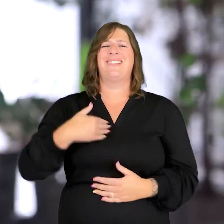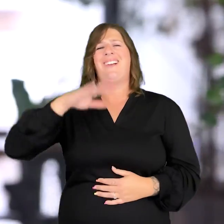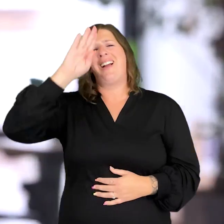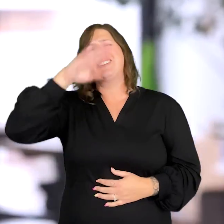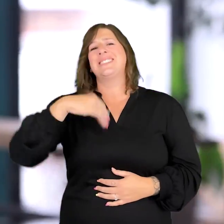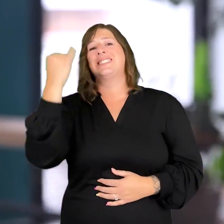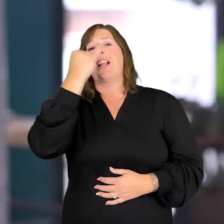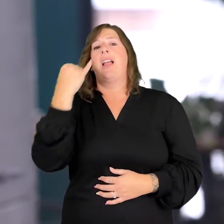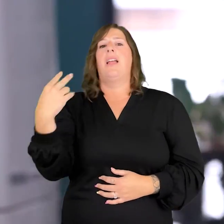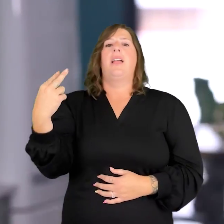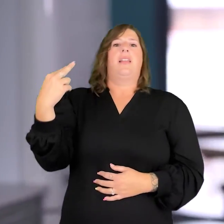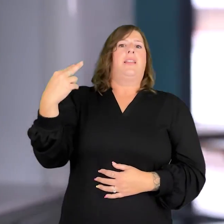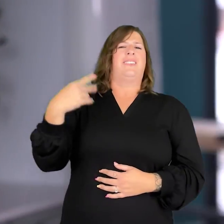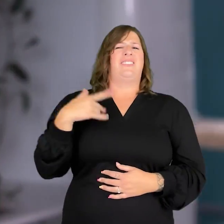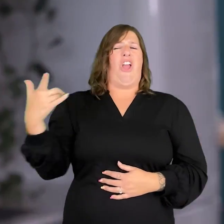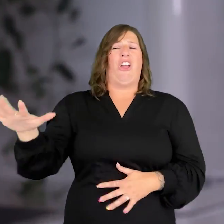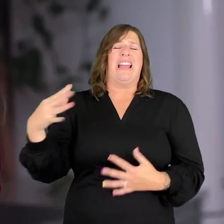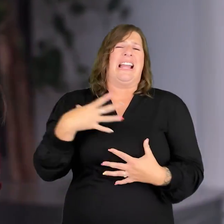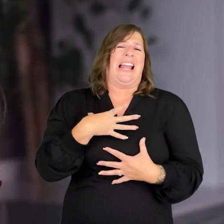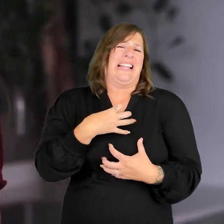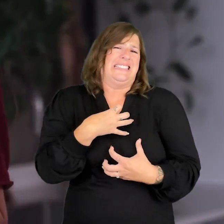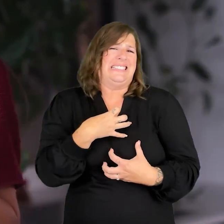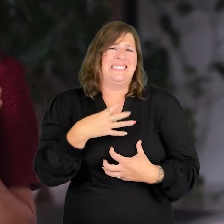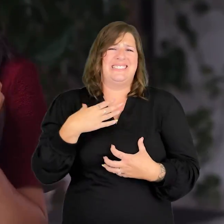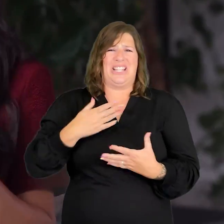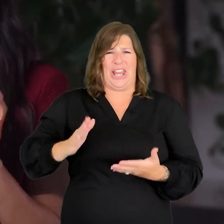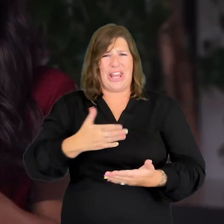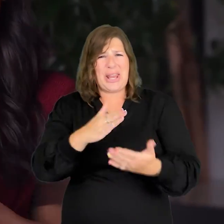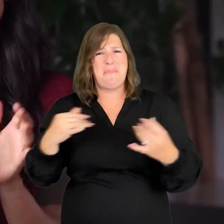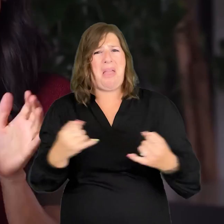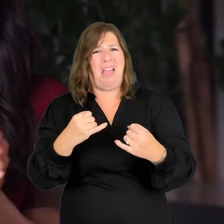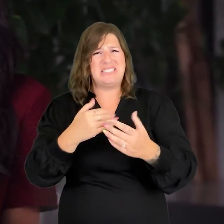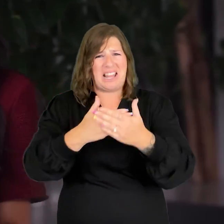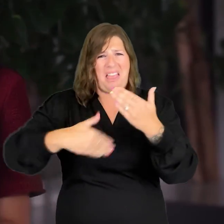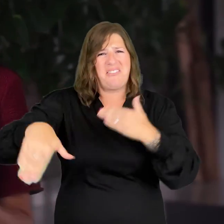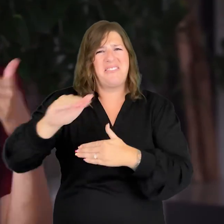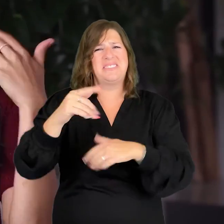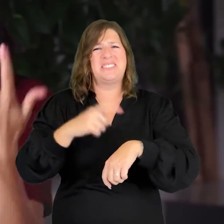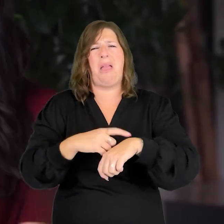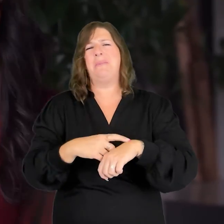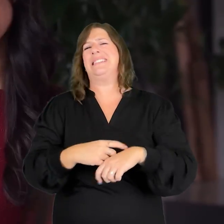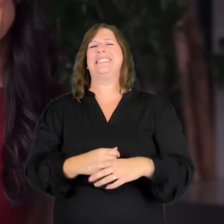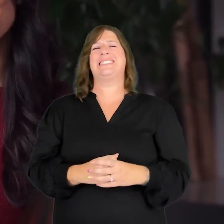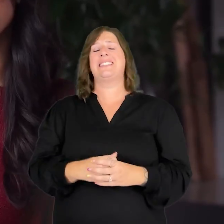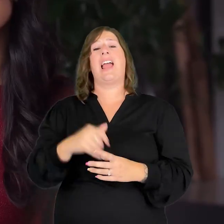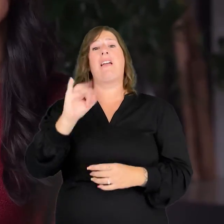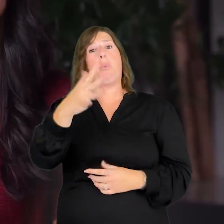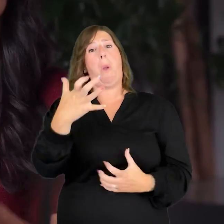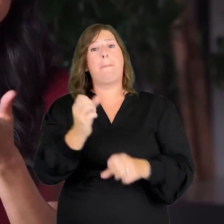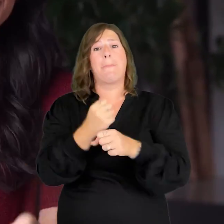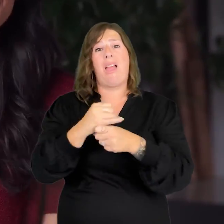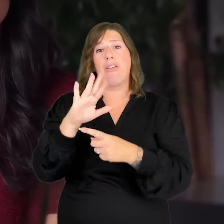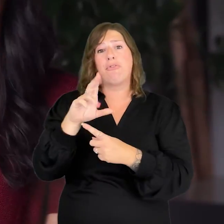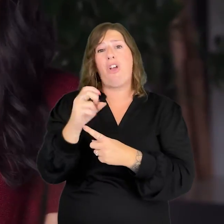I feel like I can already feel some of you cringing at the idea of making pasta ahead of time. If you want to make it fresh on the day of, please feel free to.